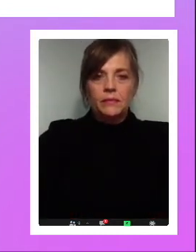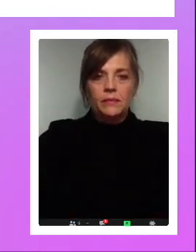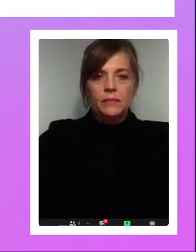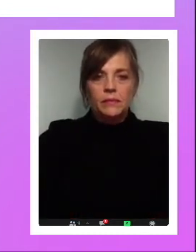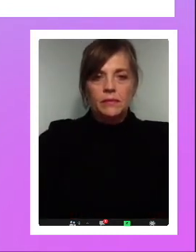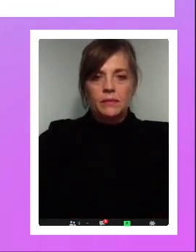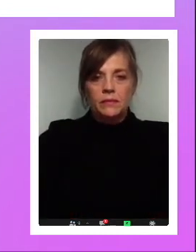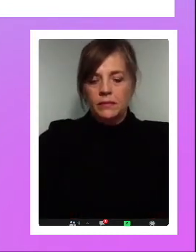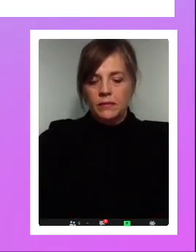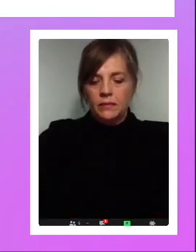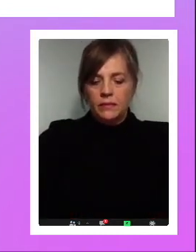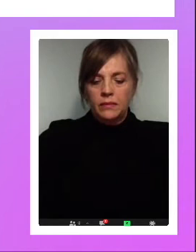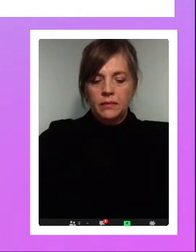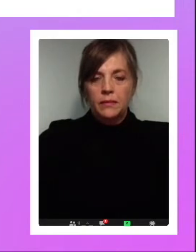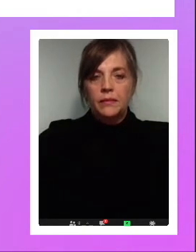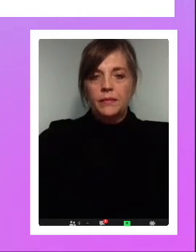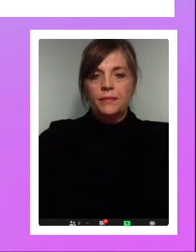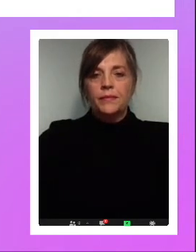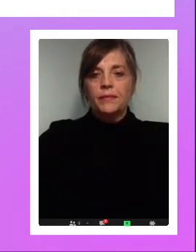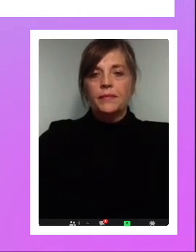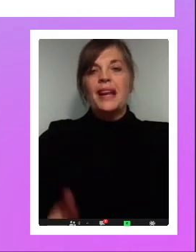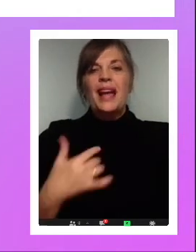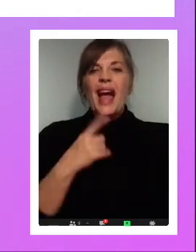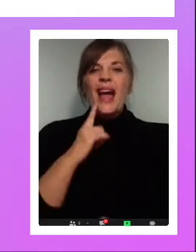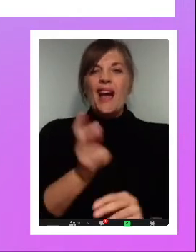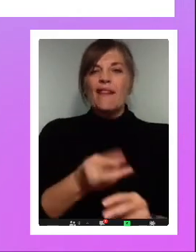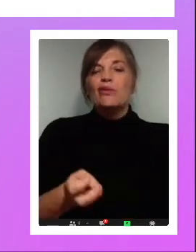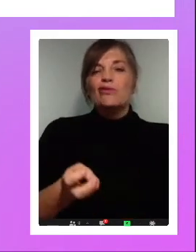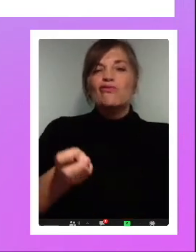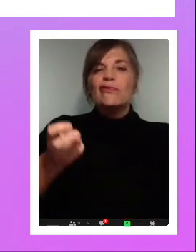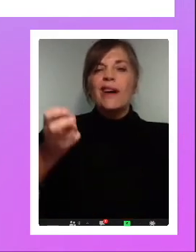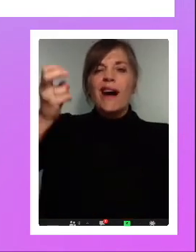and more specifically the state of digital accessibility